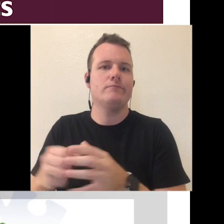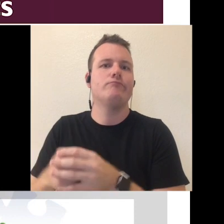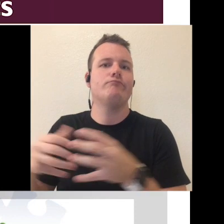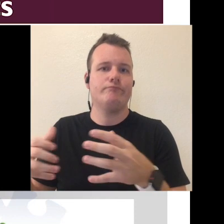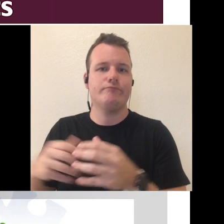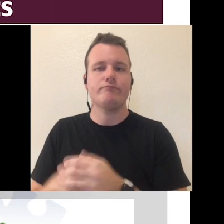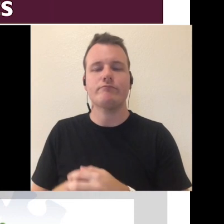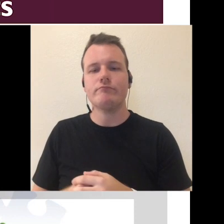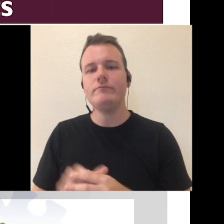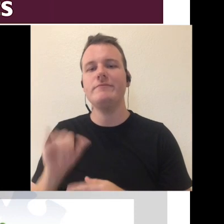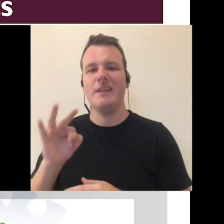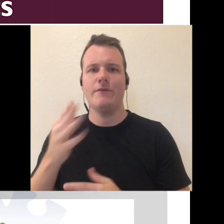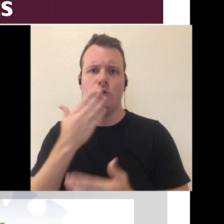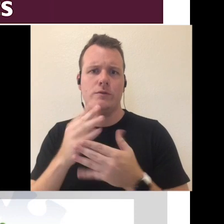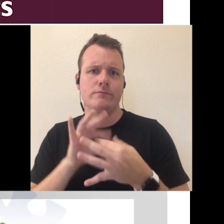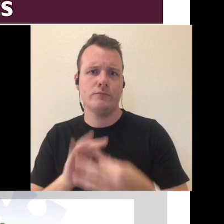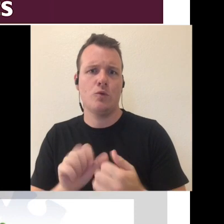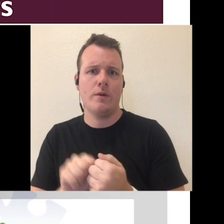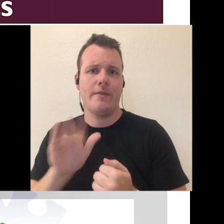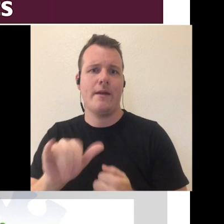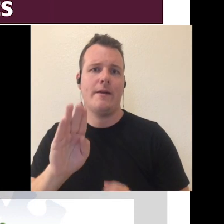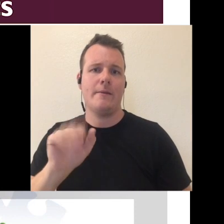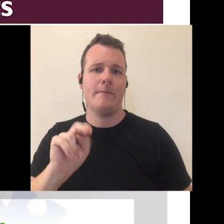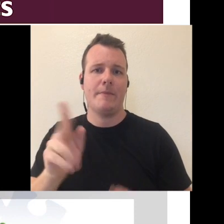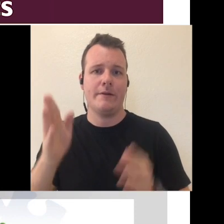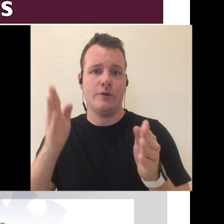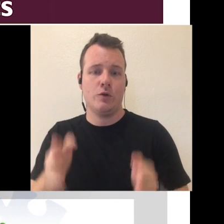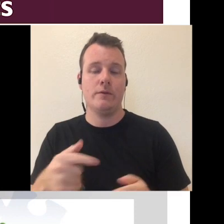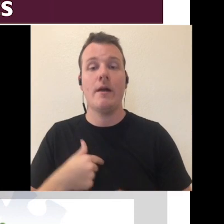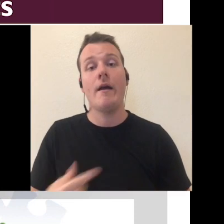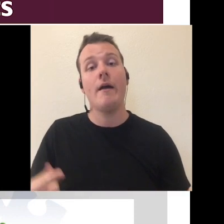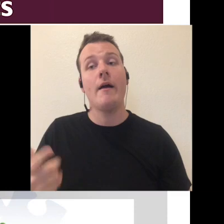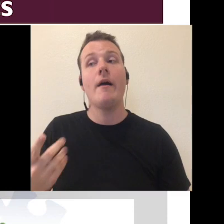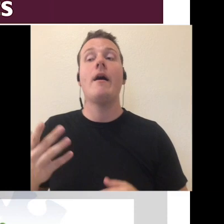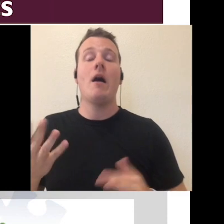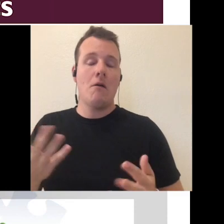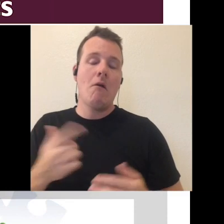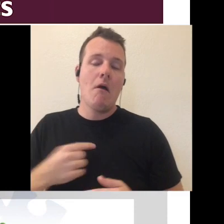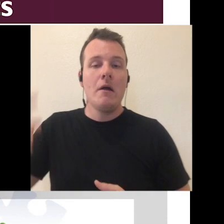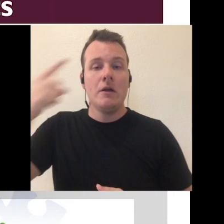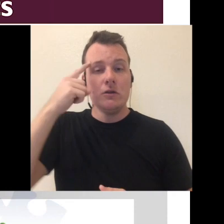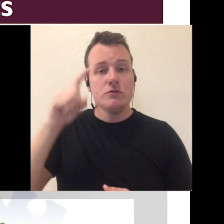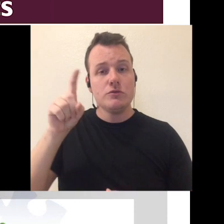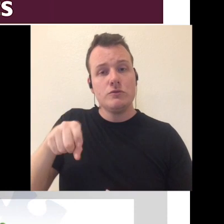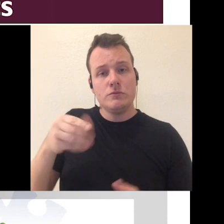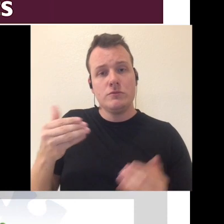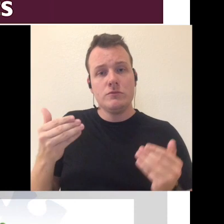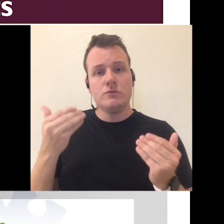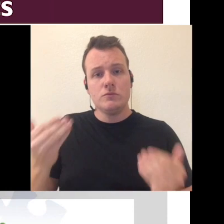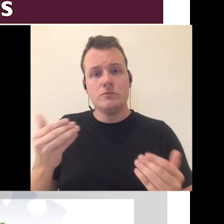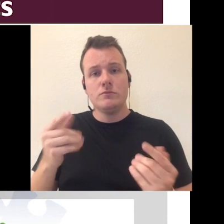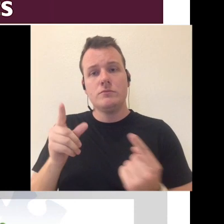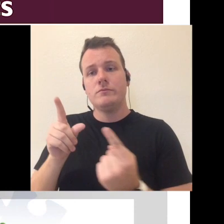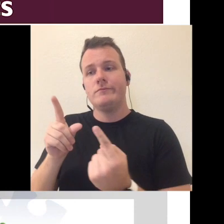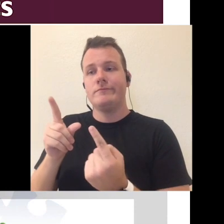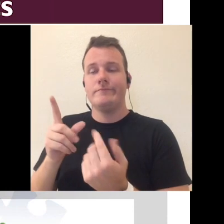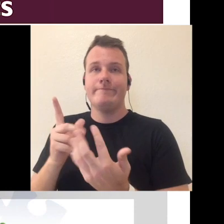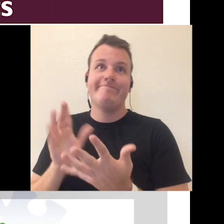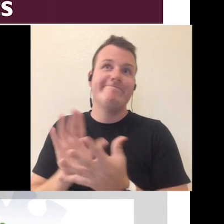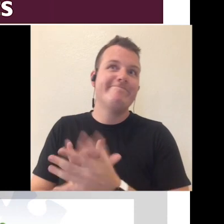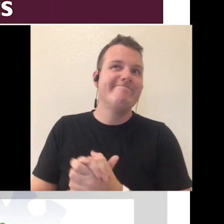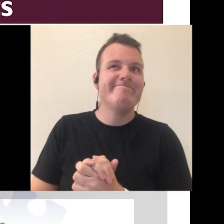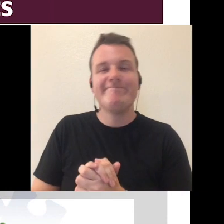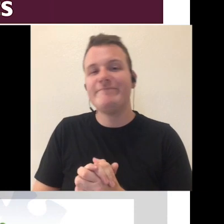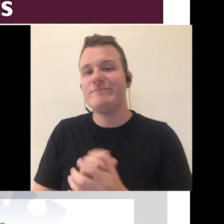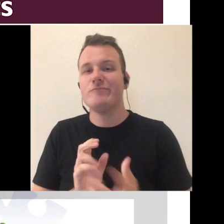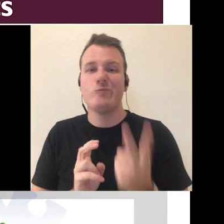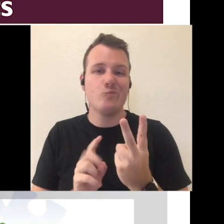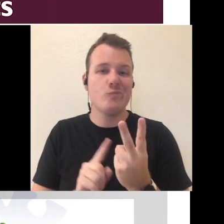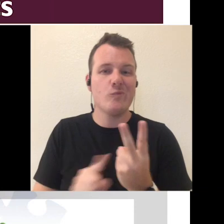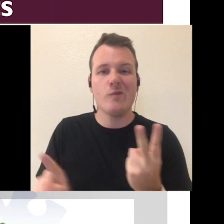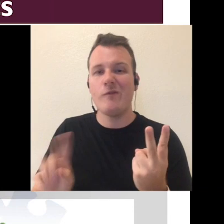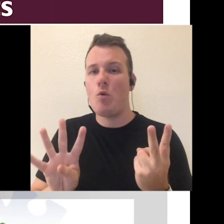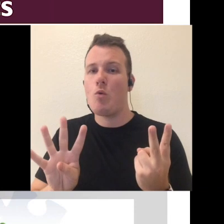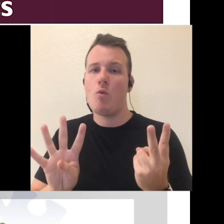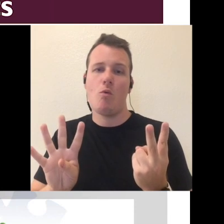all the time, so so uh so I think you should at least go to maybe two to